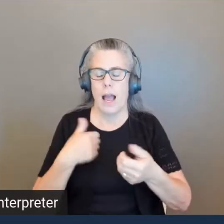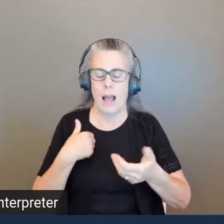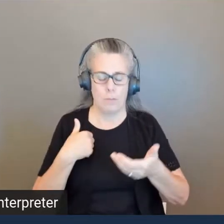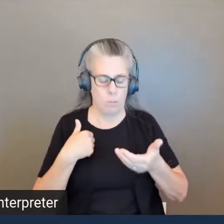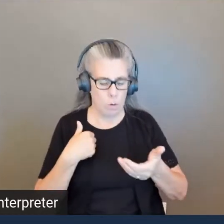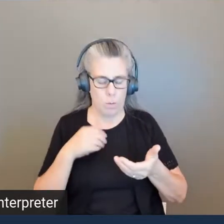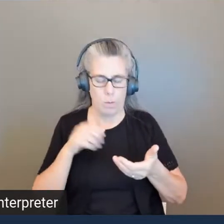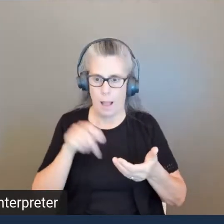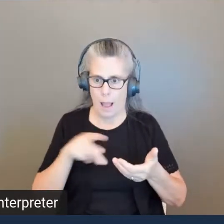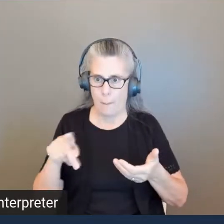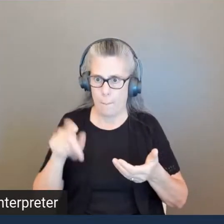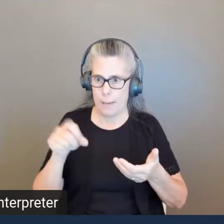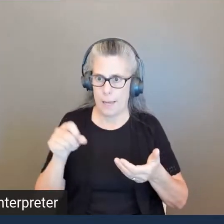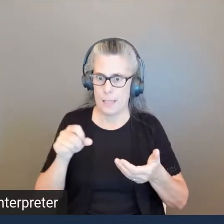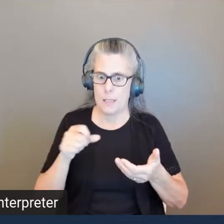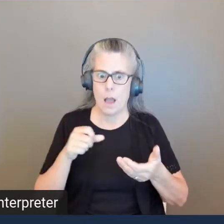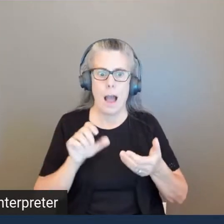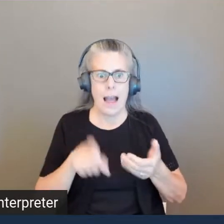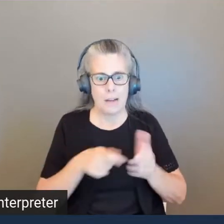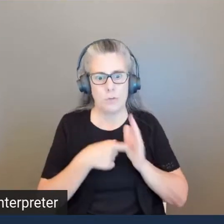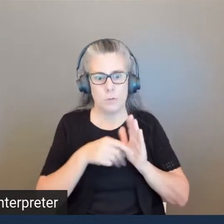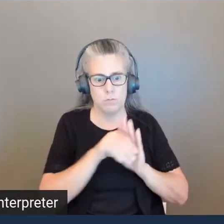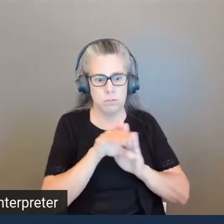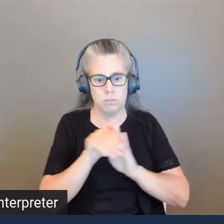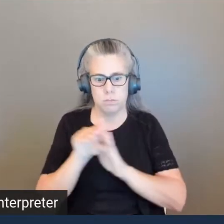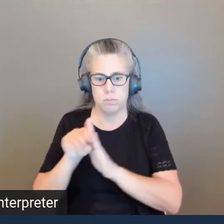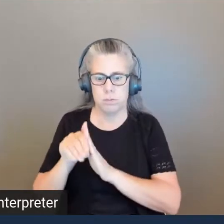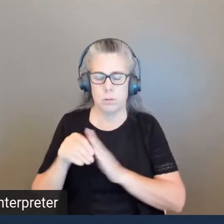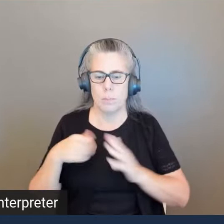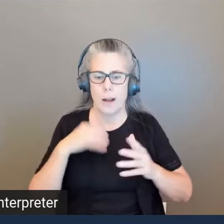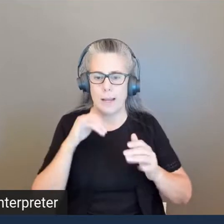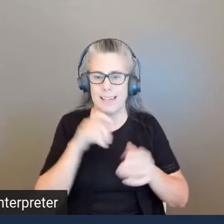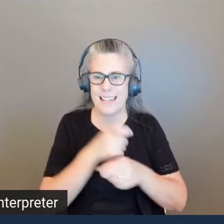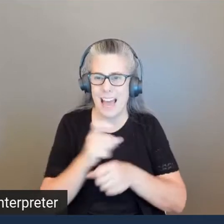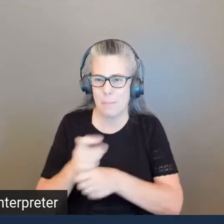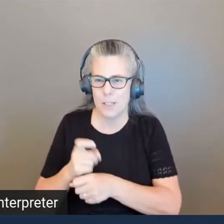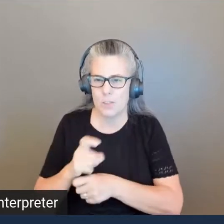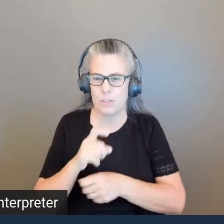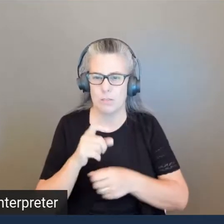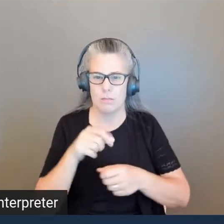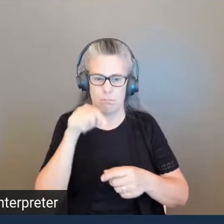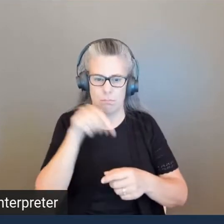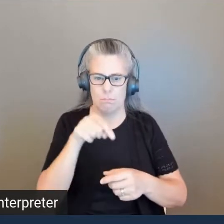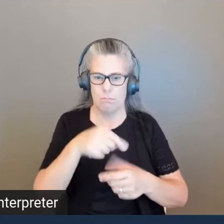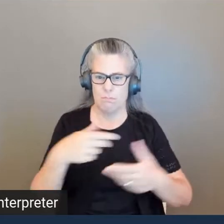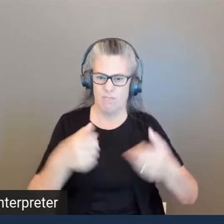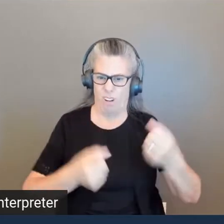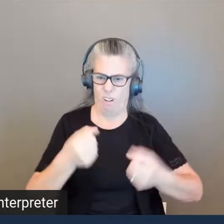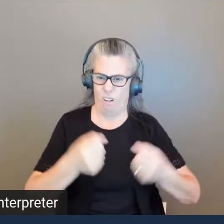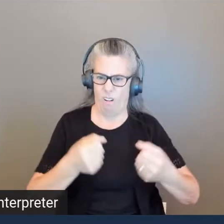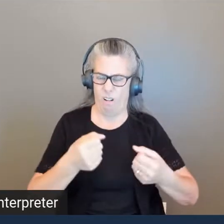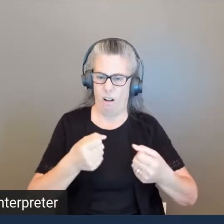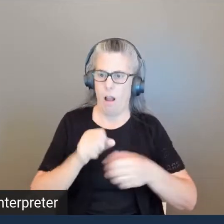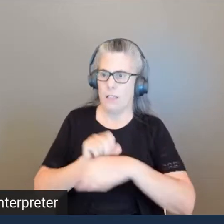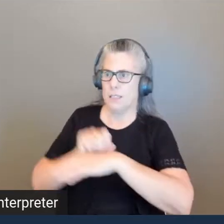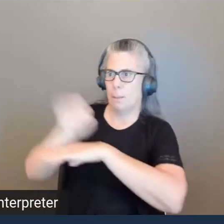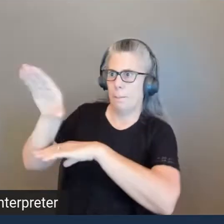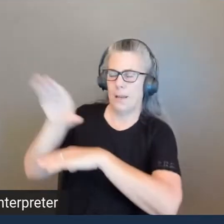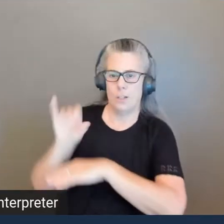the mobile App you're submitting those pictures to the insurance company. And since it's like, then the let's assume